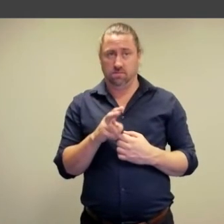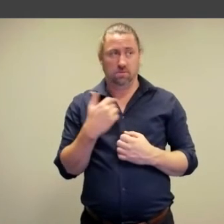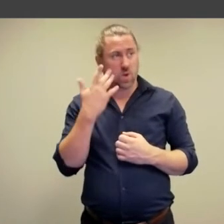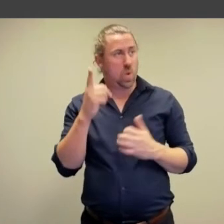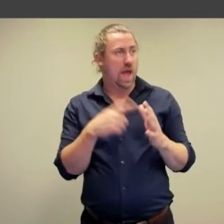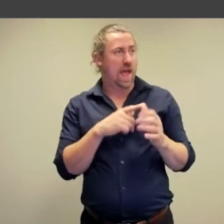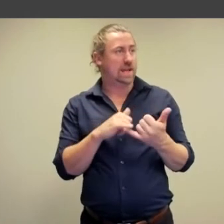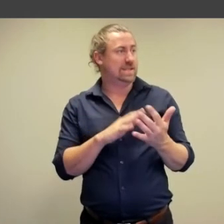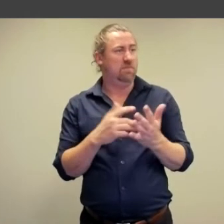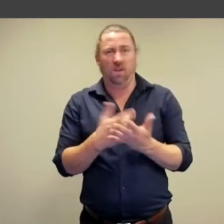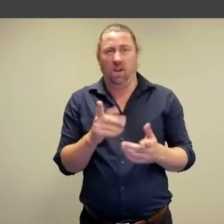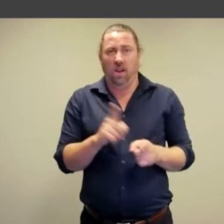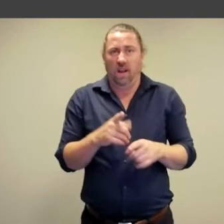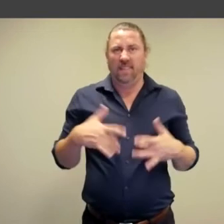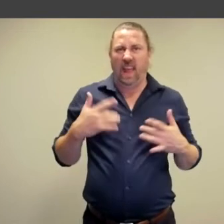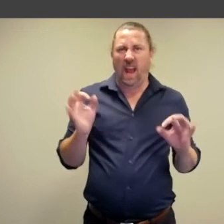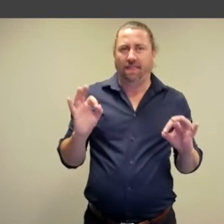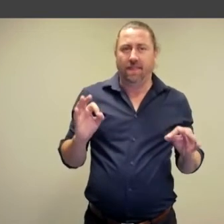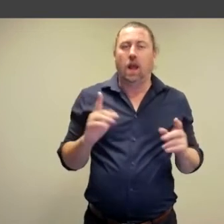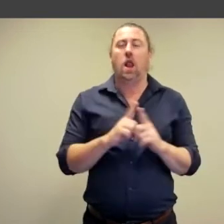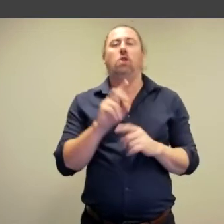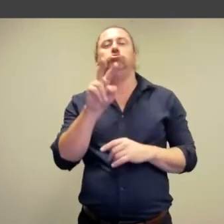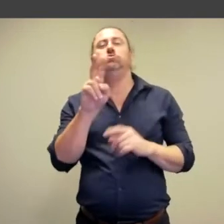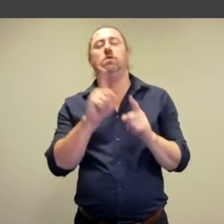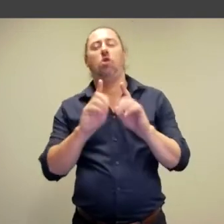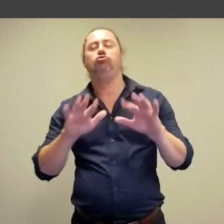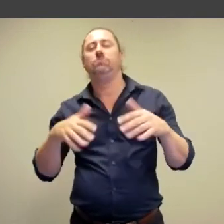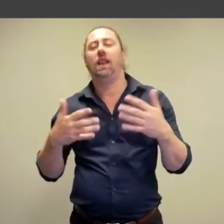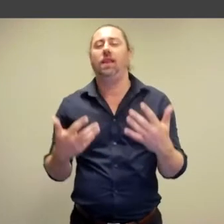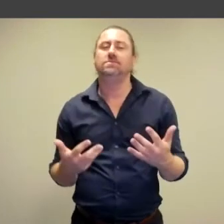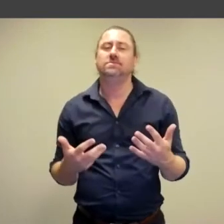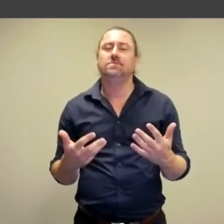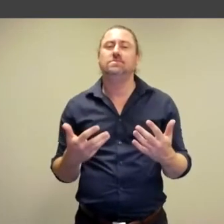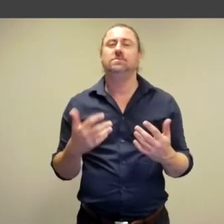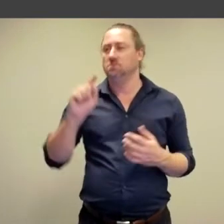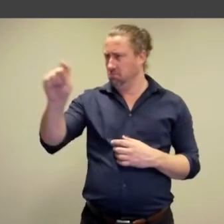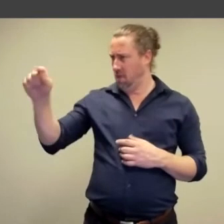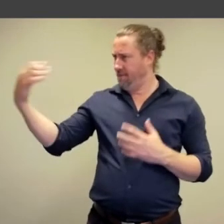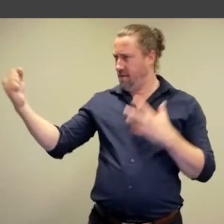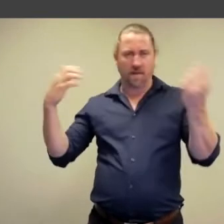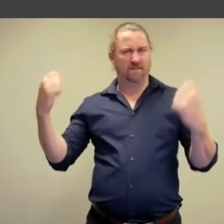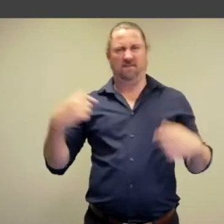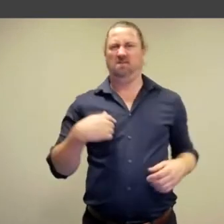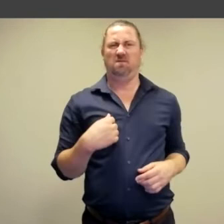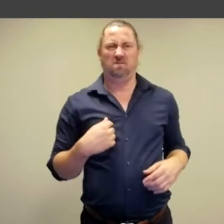ASMR, the relaxing sensations